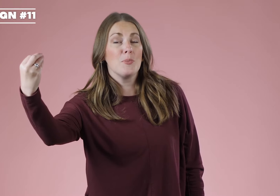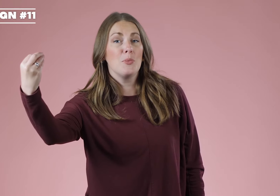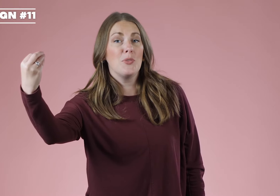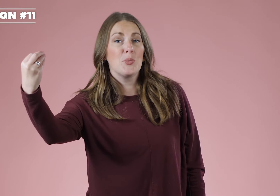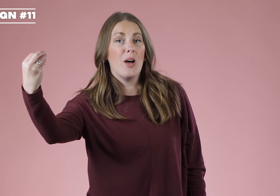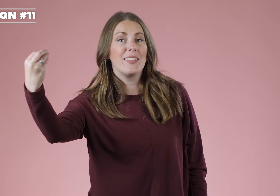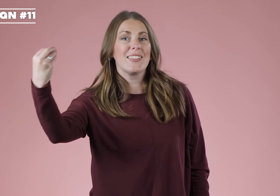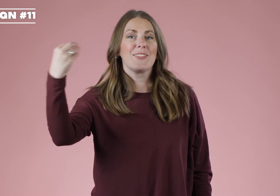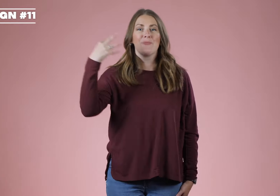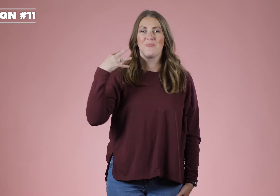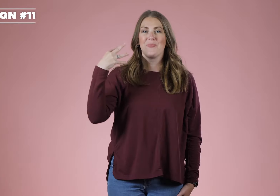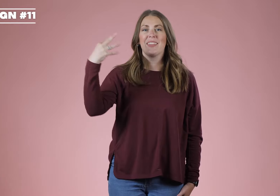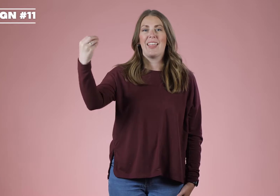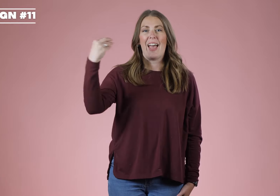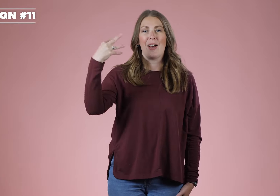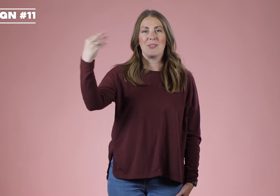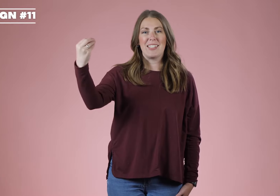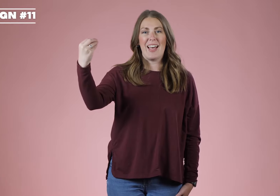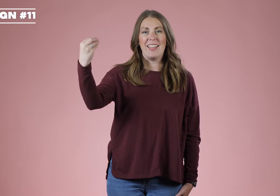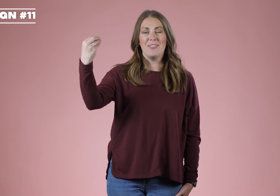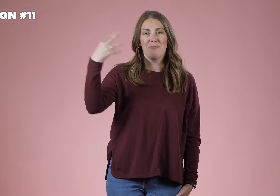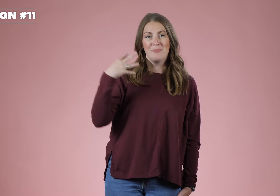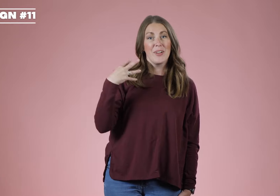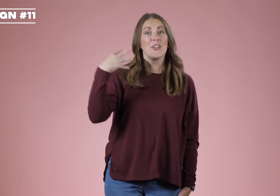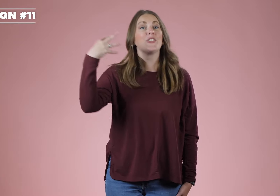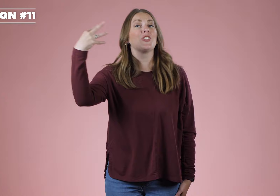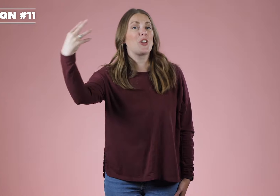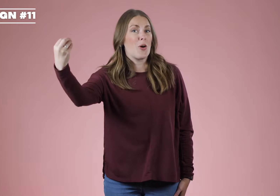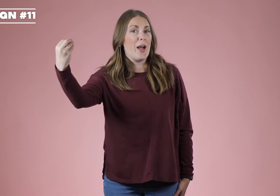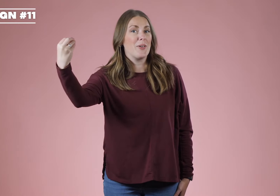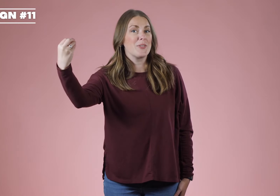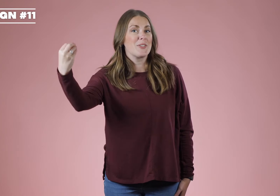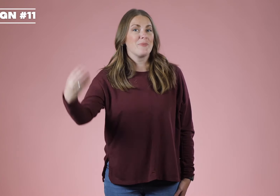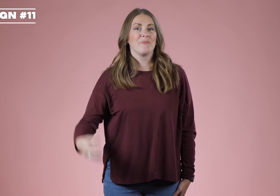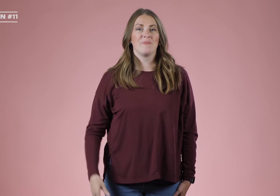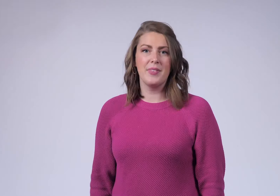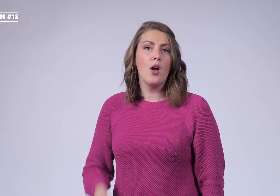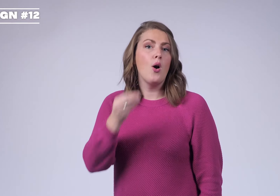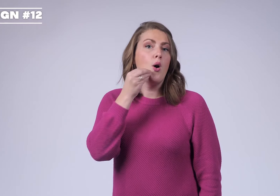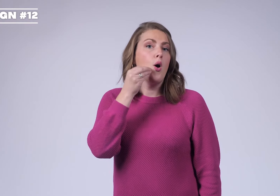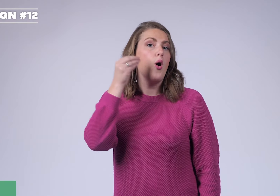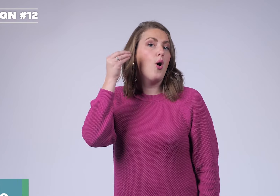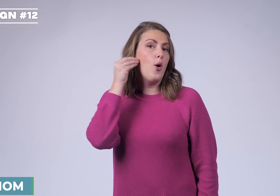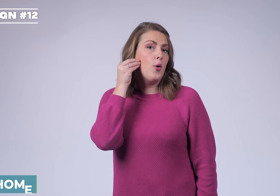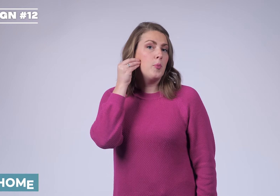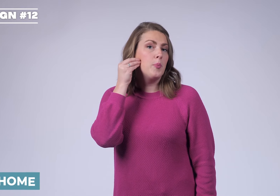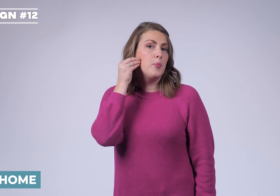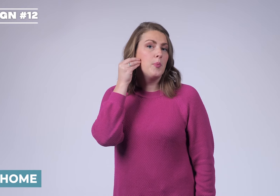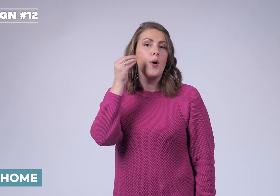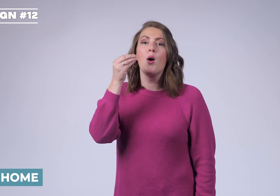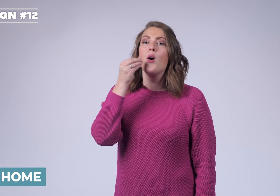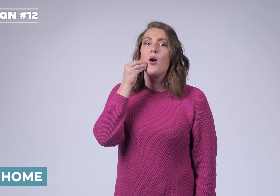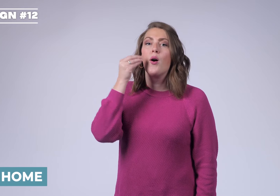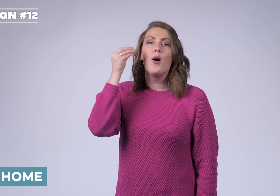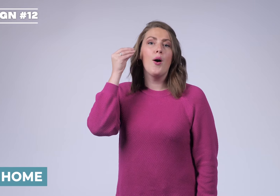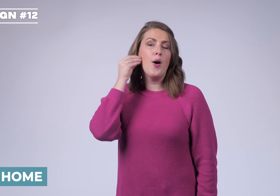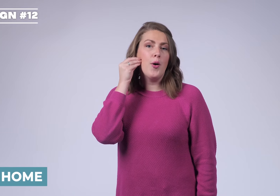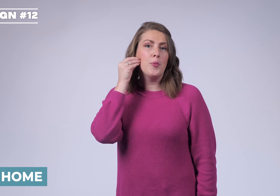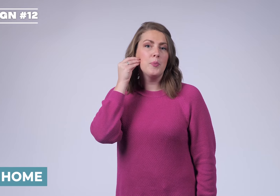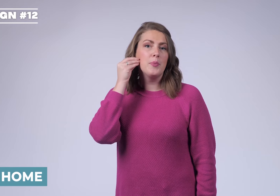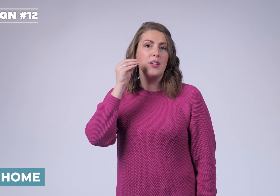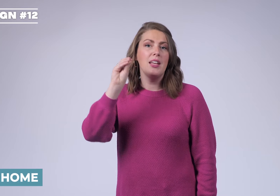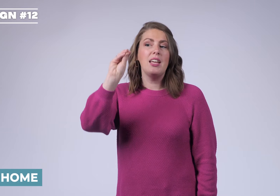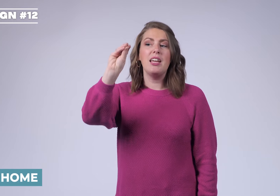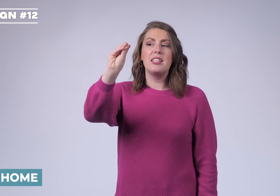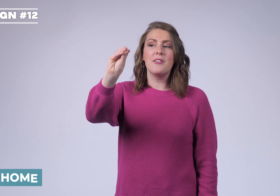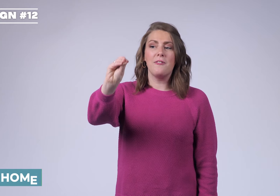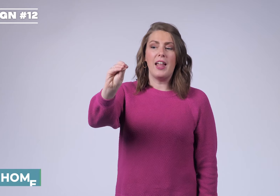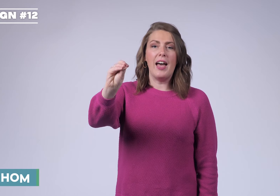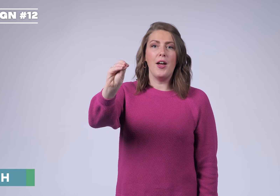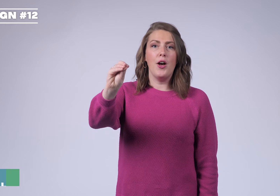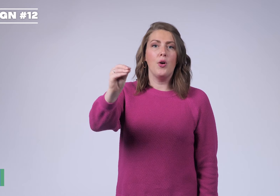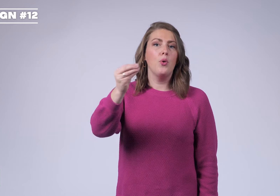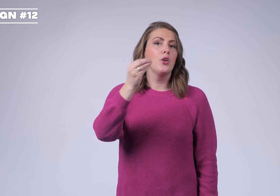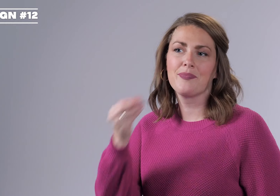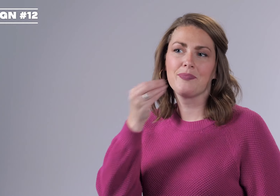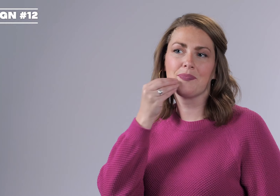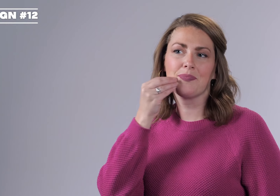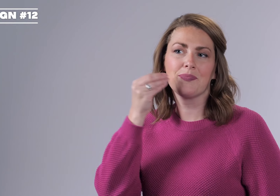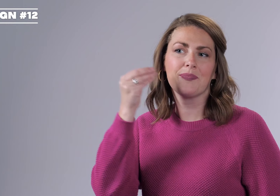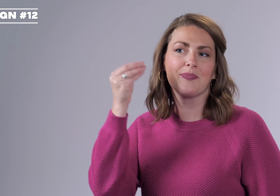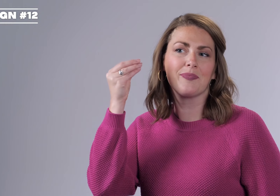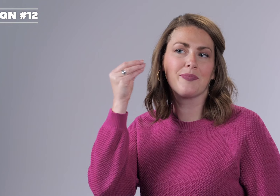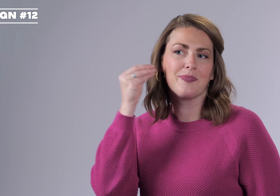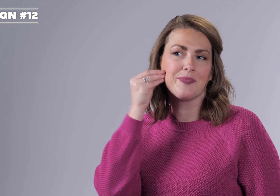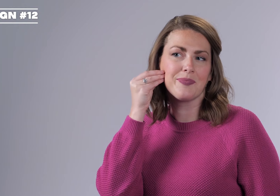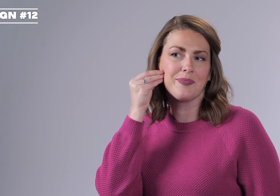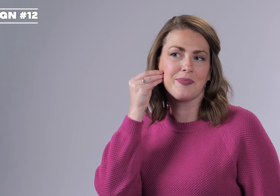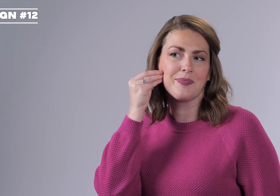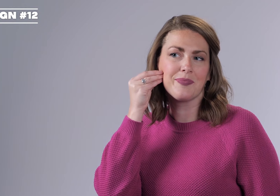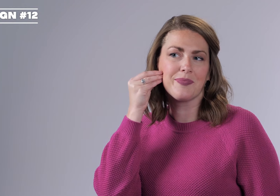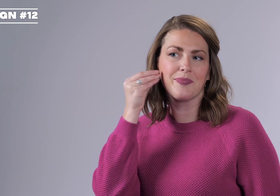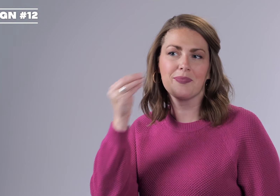moves once, outside', 'to go out. 'Home', 'home', it's a flat O going across the side of your face,